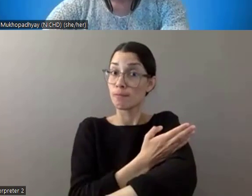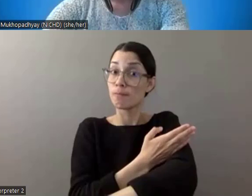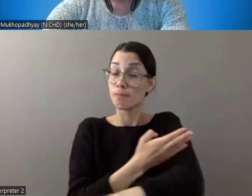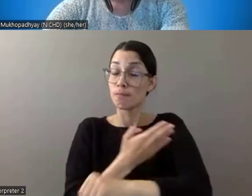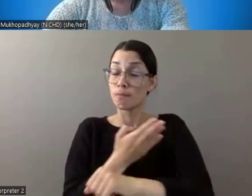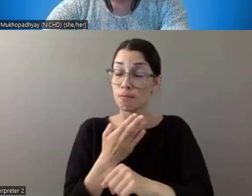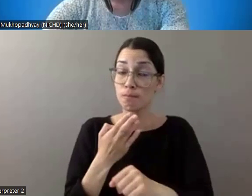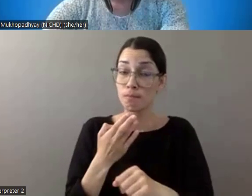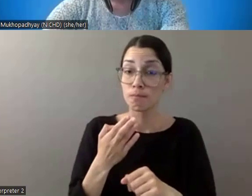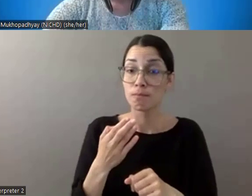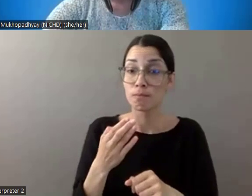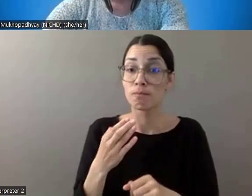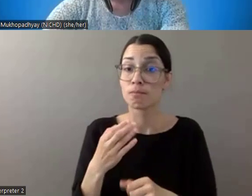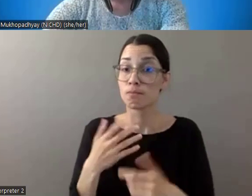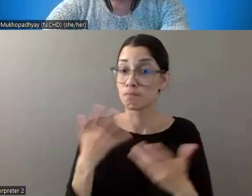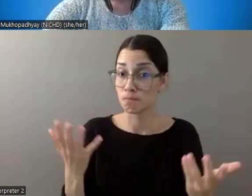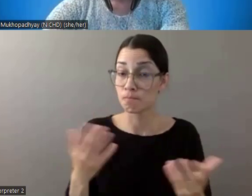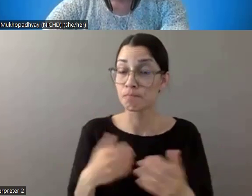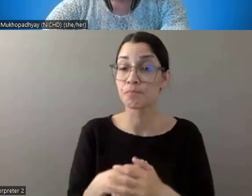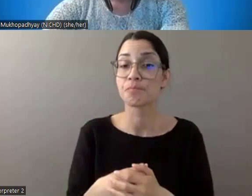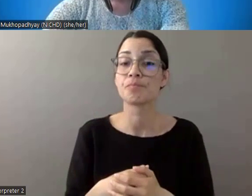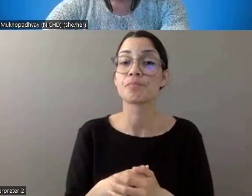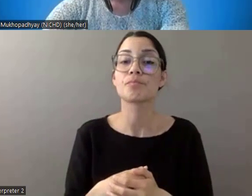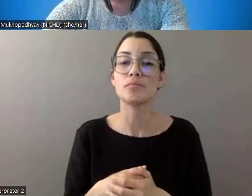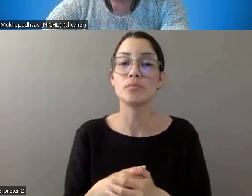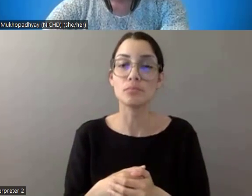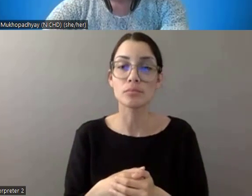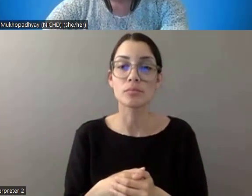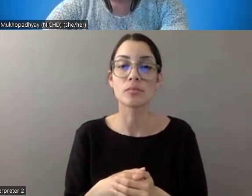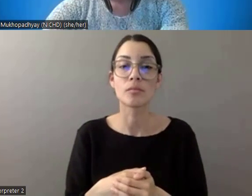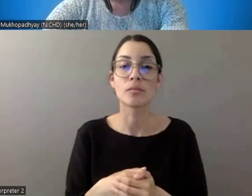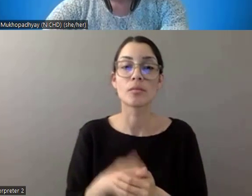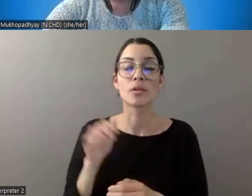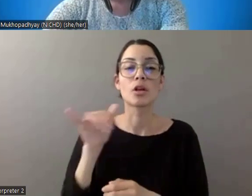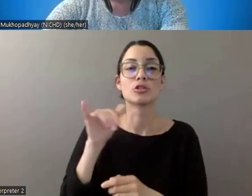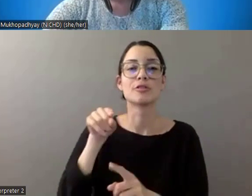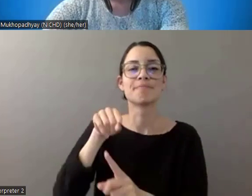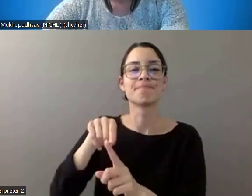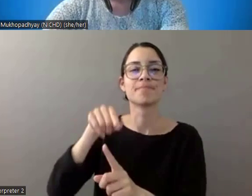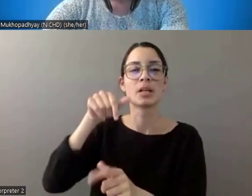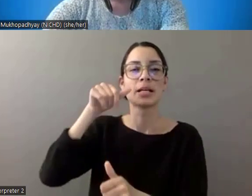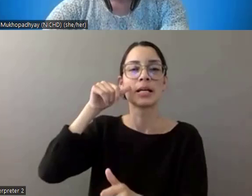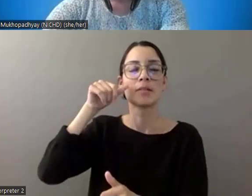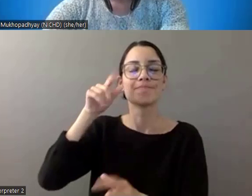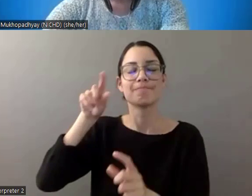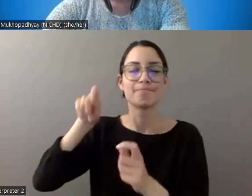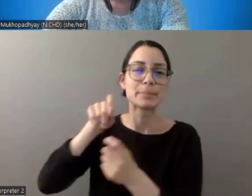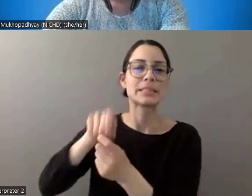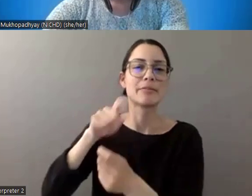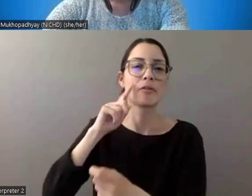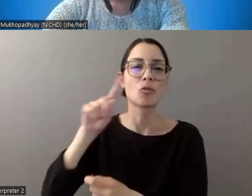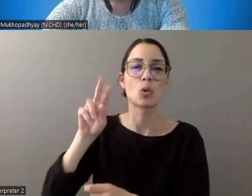The latter is specific, obviously, to the REAP. Will the student be exposed to research